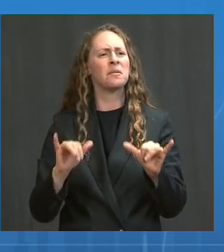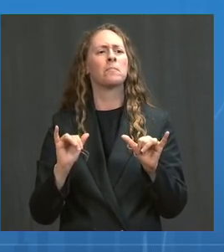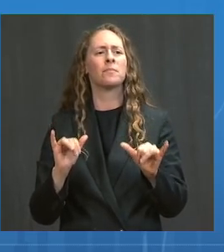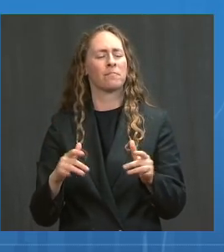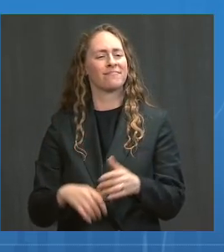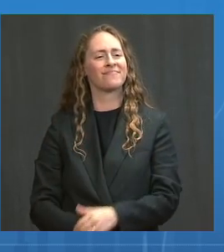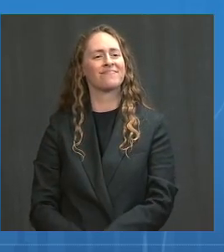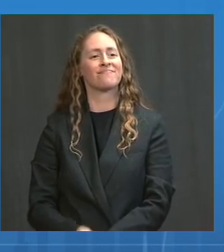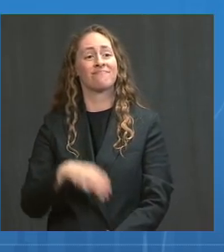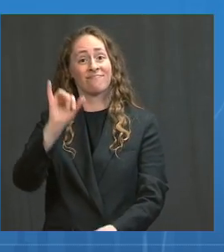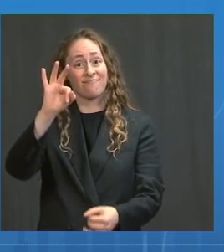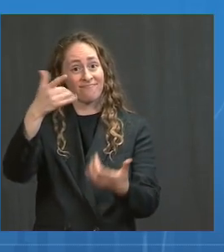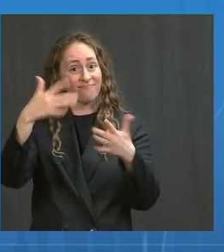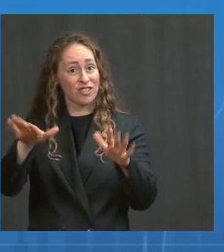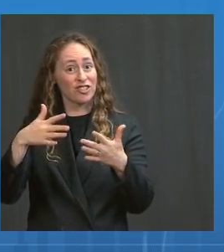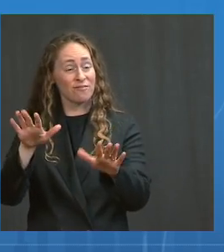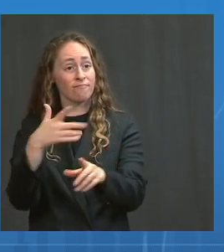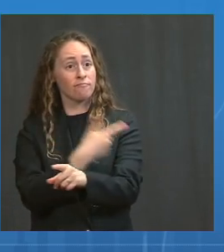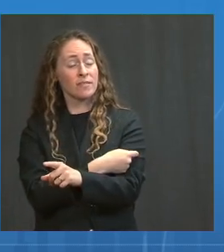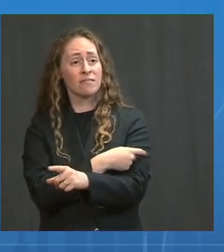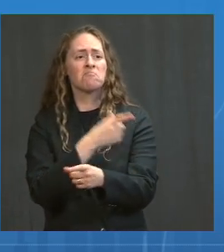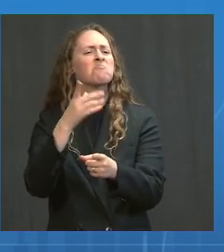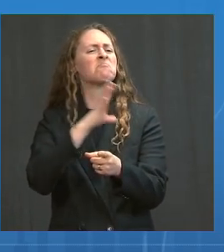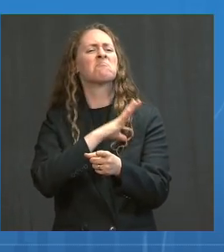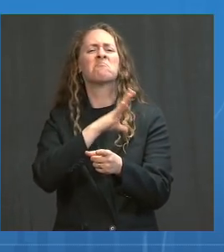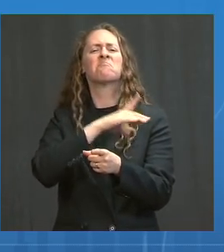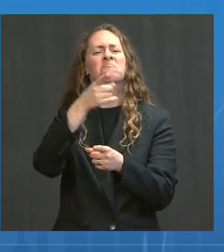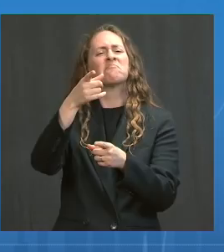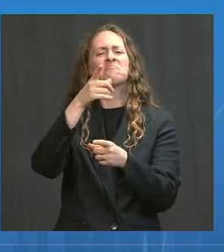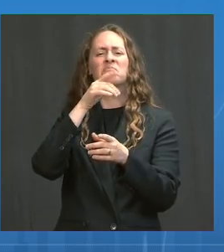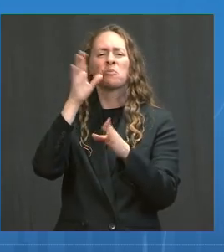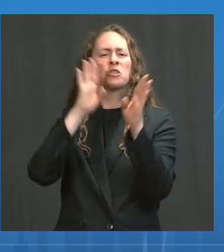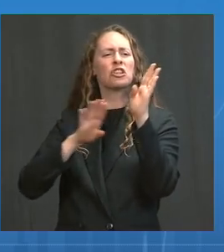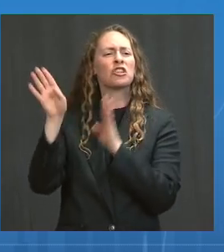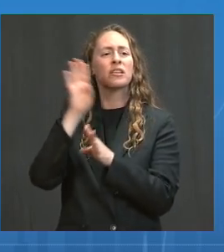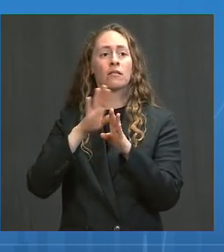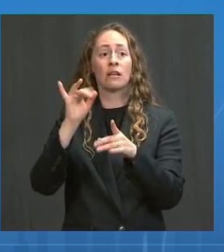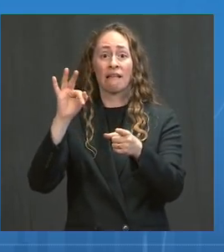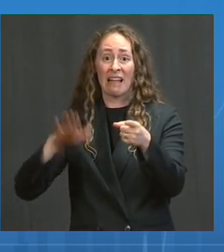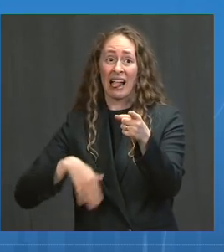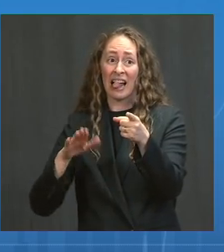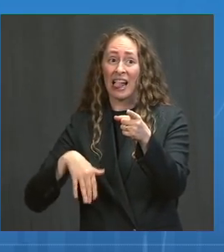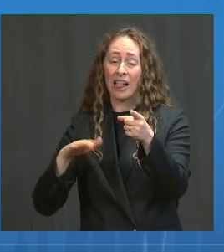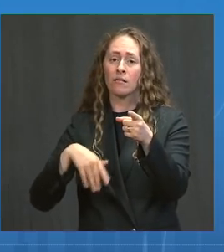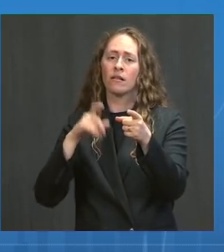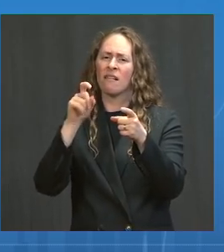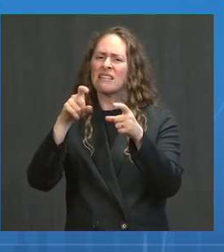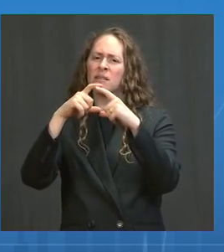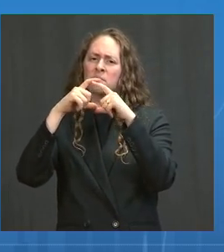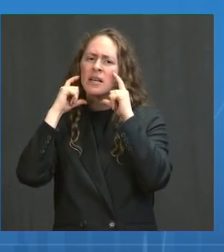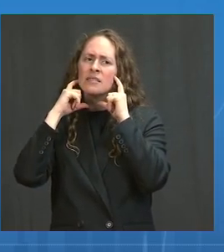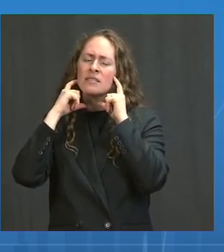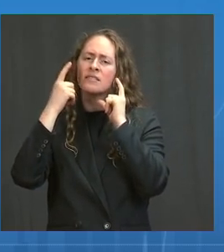you have a high degree of protection. If you are not, you should wear a mask and you should think very seriously